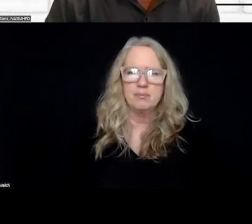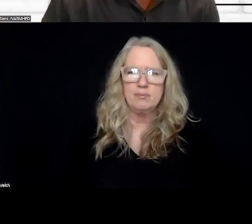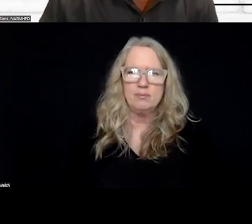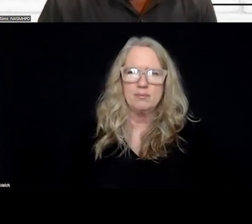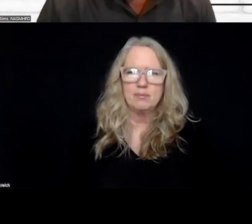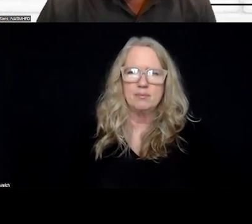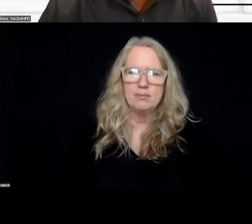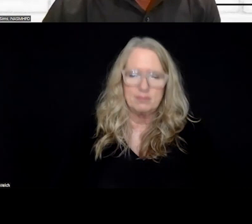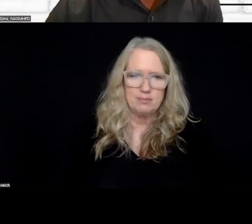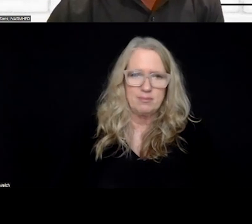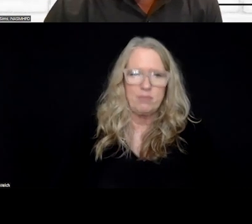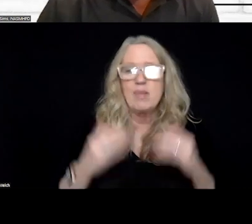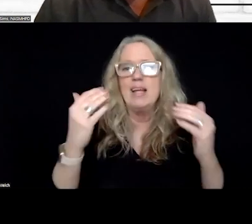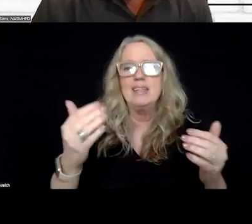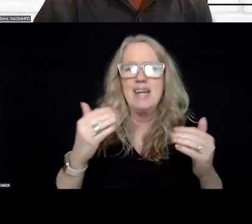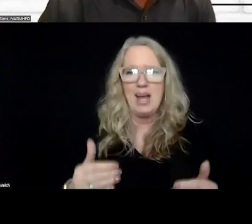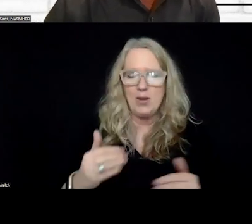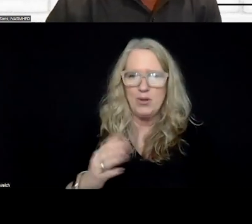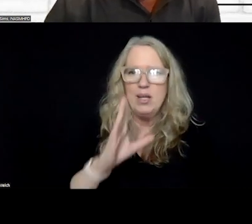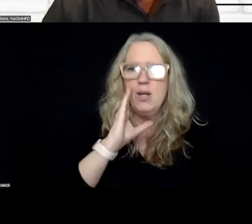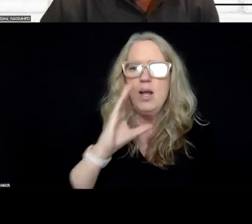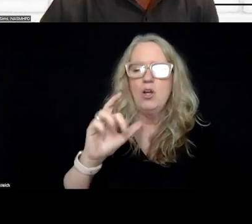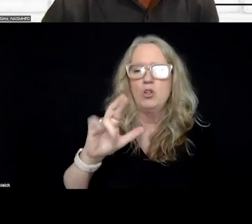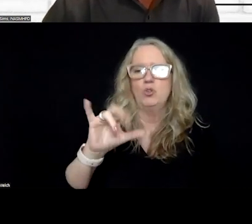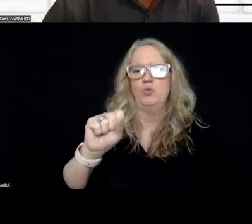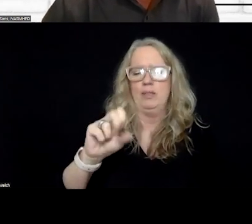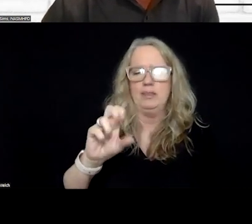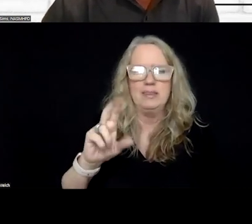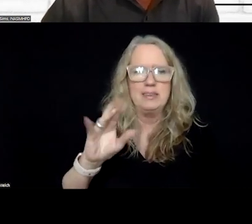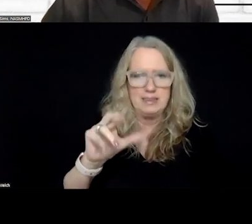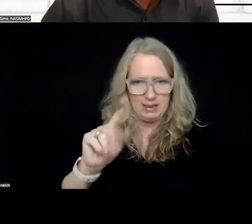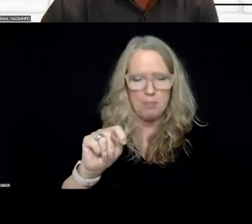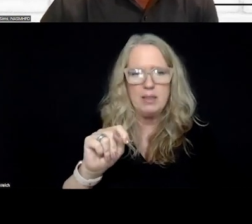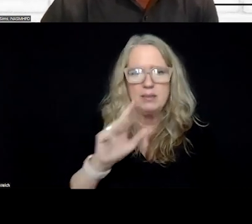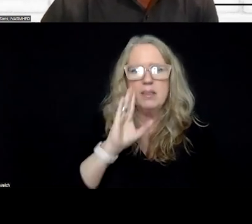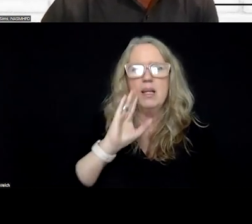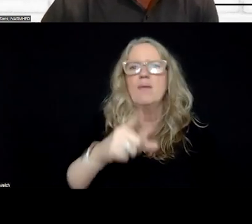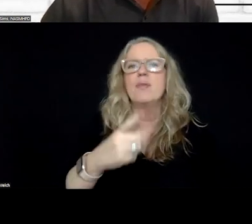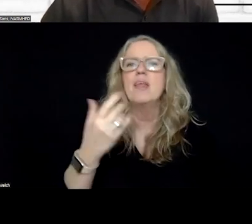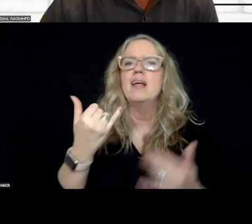AND WE MOVE NOW TO THE CRISIS SUMMIT. THAT IS CRISIS NOW NUMBER THREE.